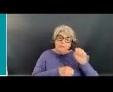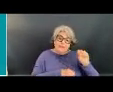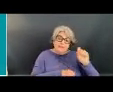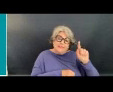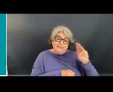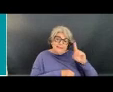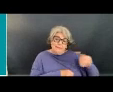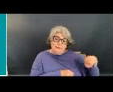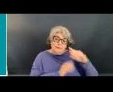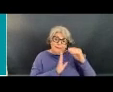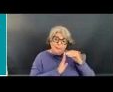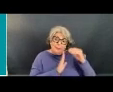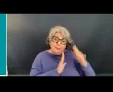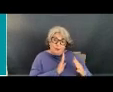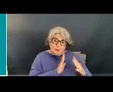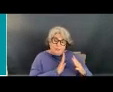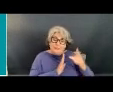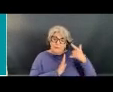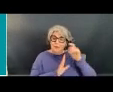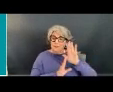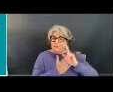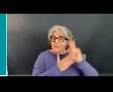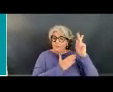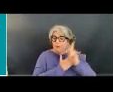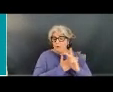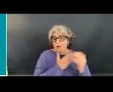especially since their program is new to their college?